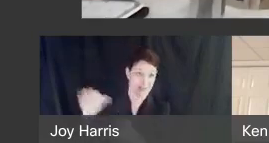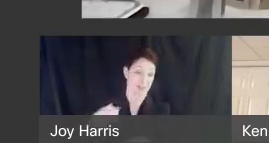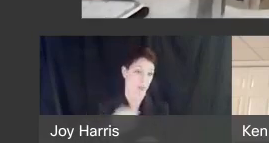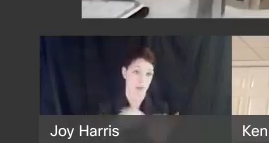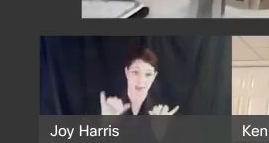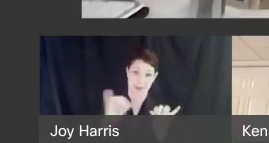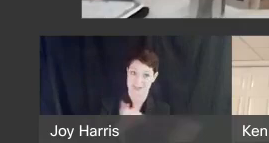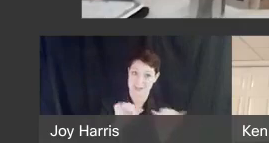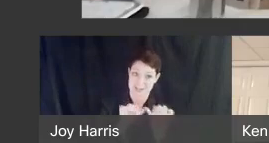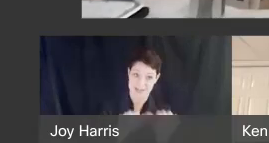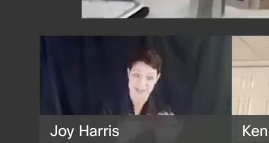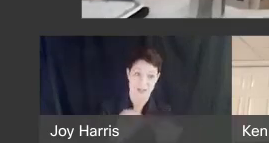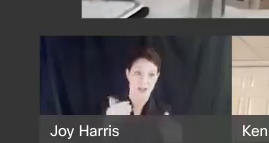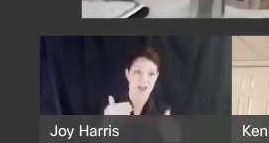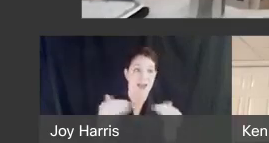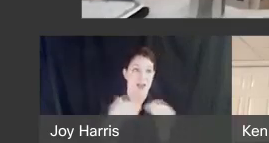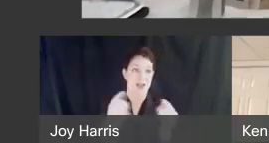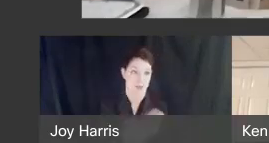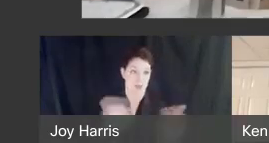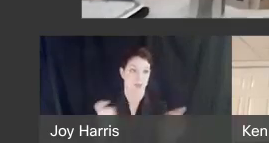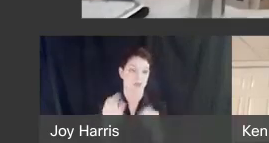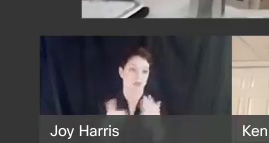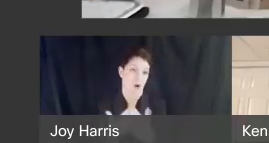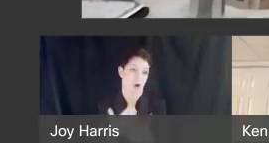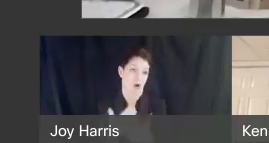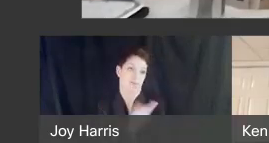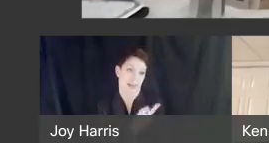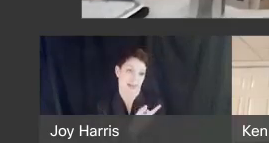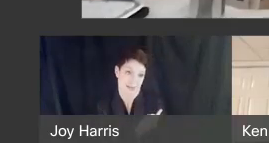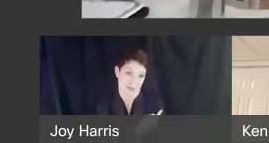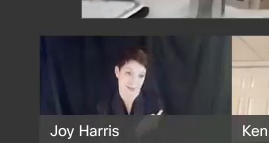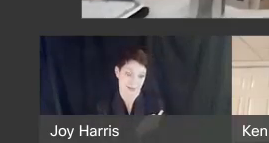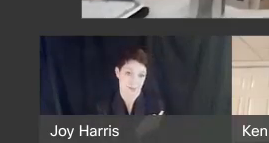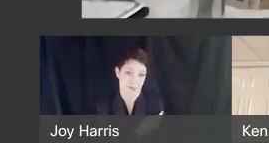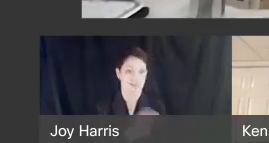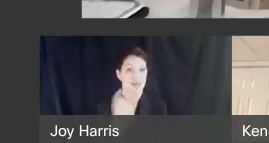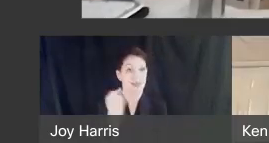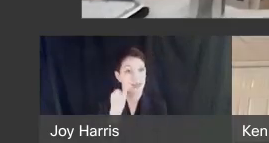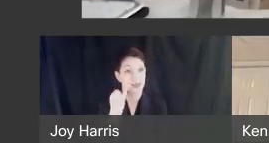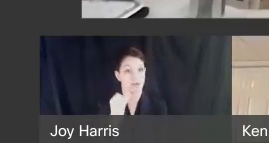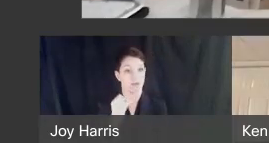equitable distribution of these vaccines and I think if you look around our four counties and